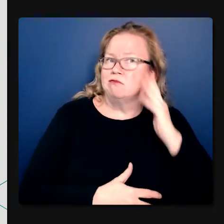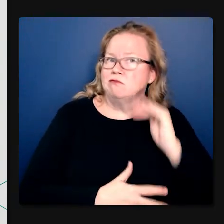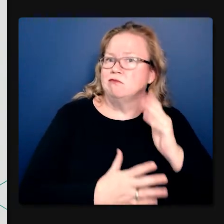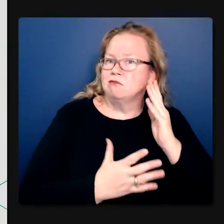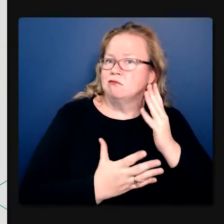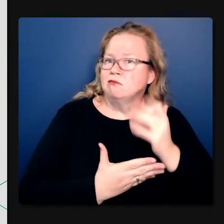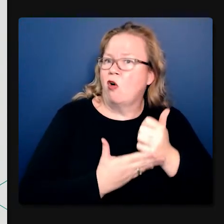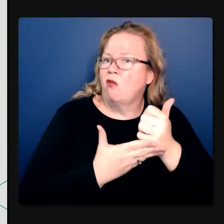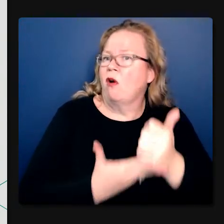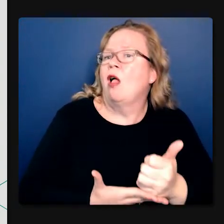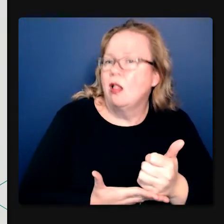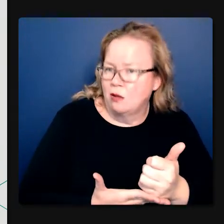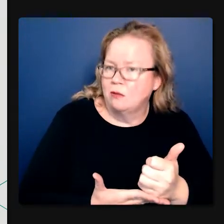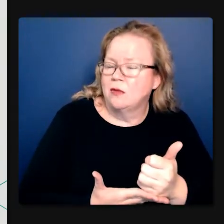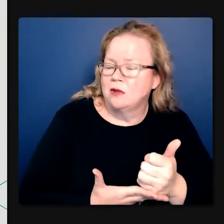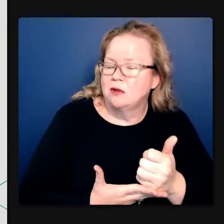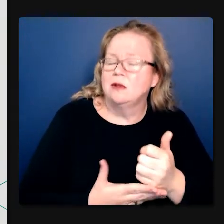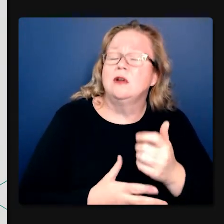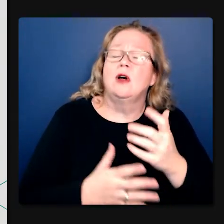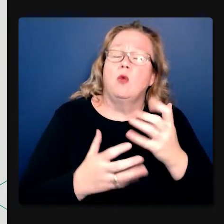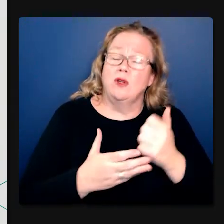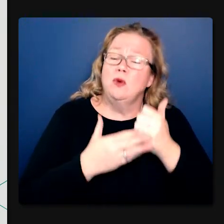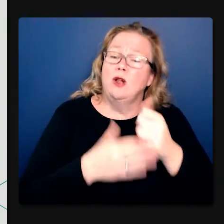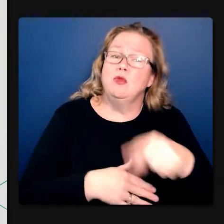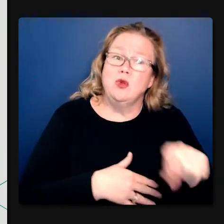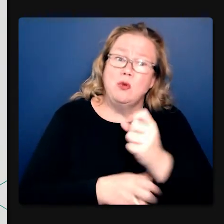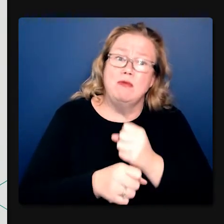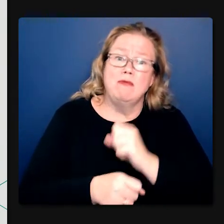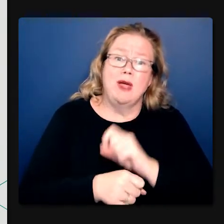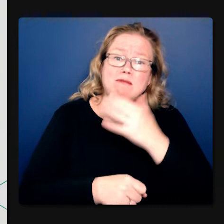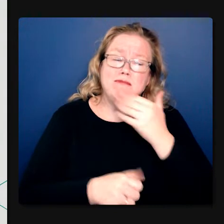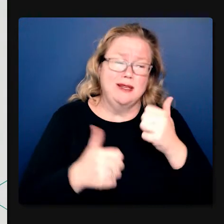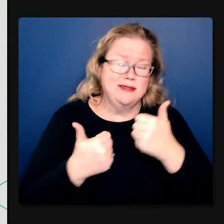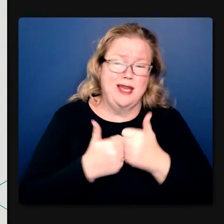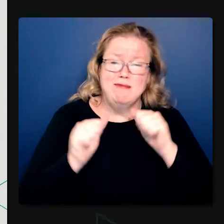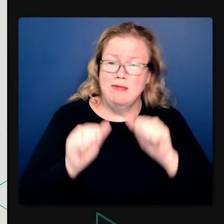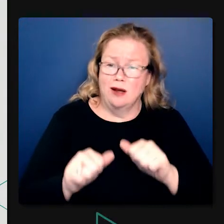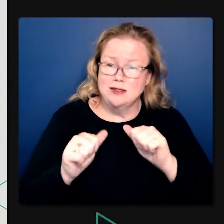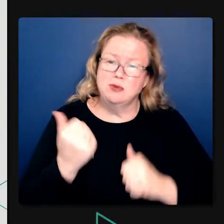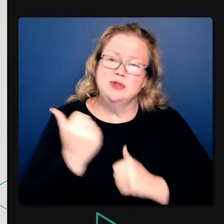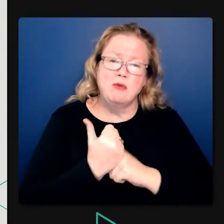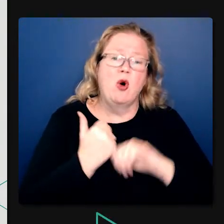in development and publishing to help you make the best game possible and support your dreams.